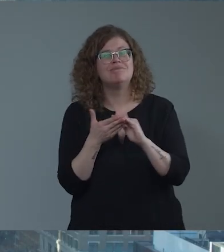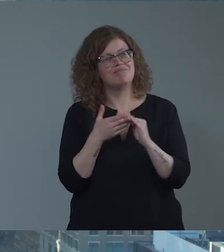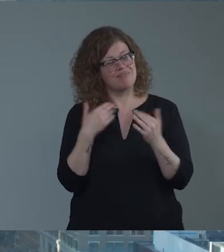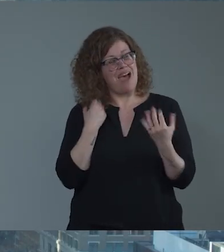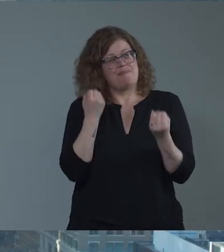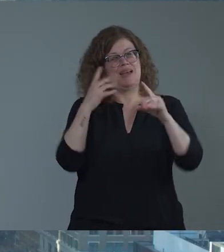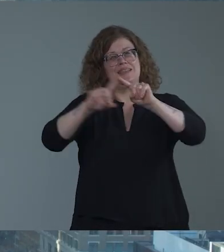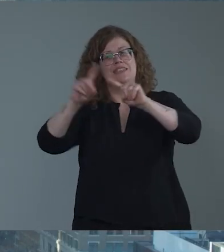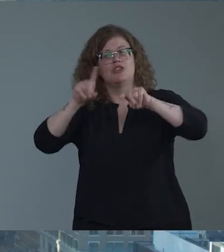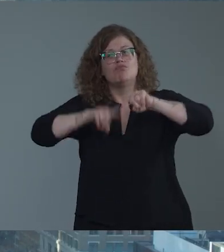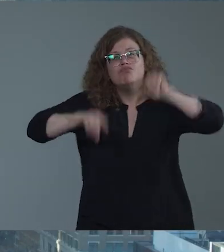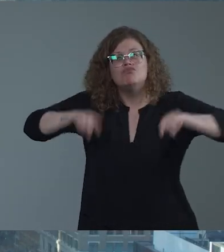It isn't always about the built structure.